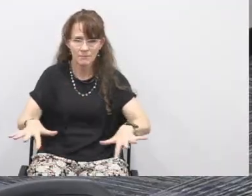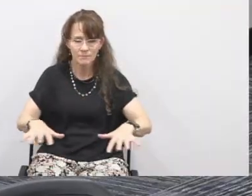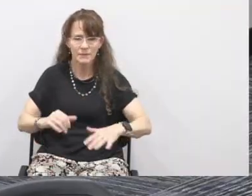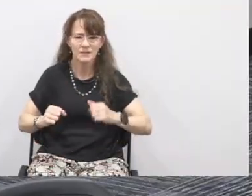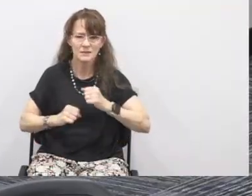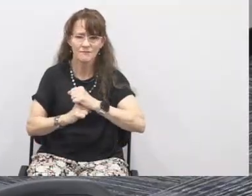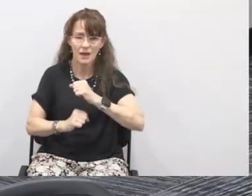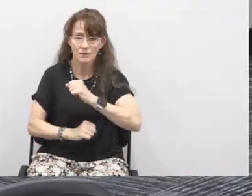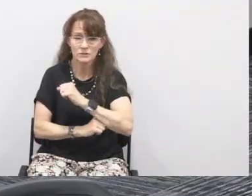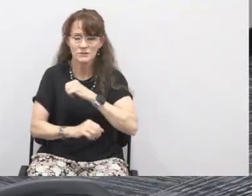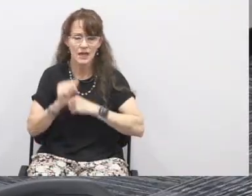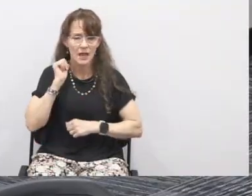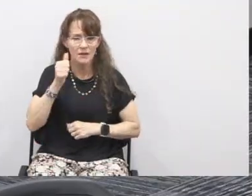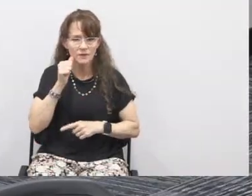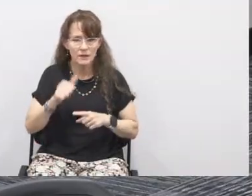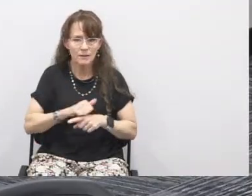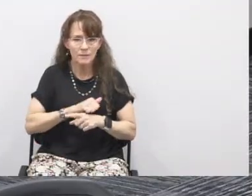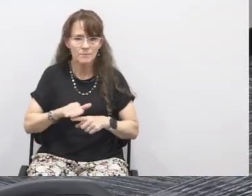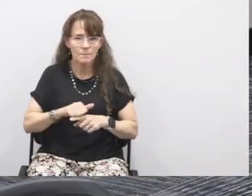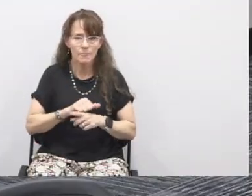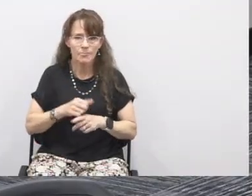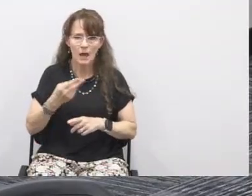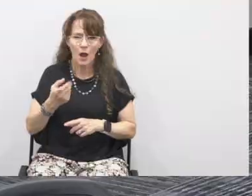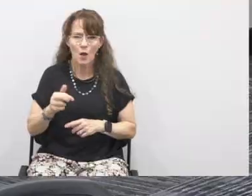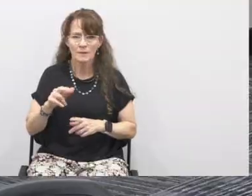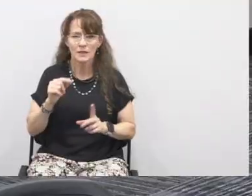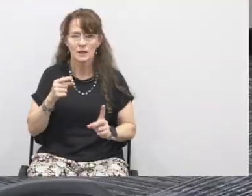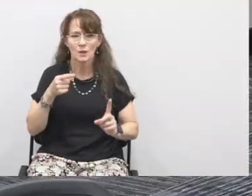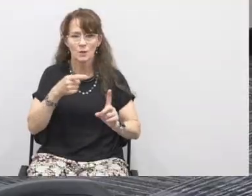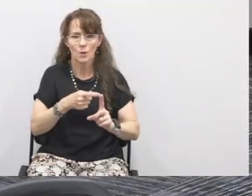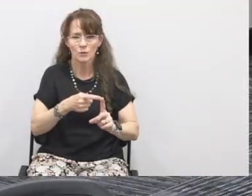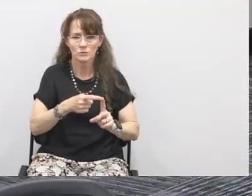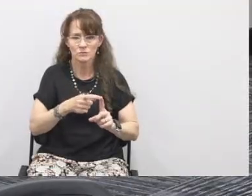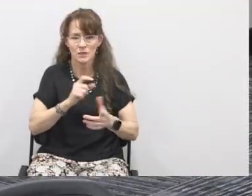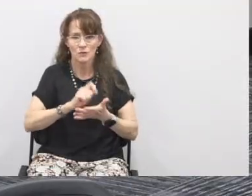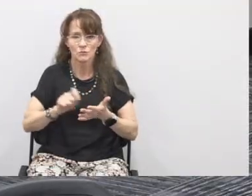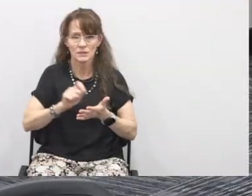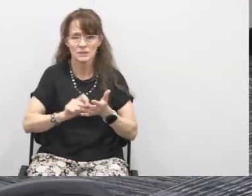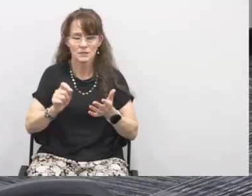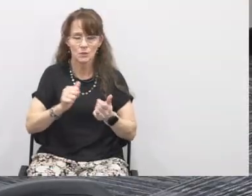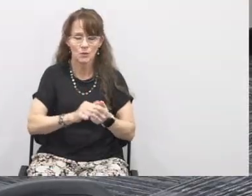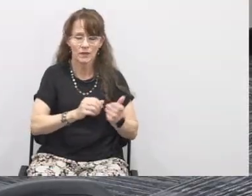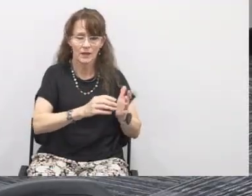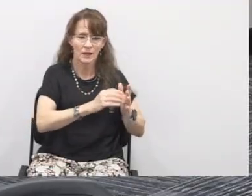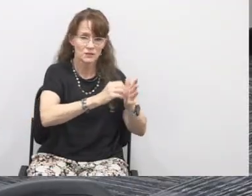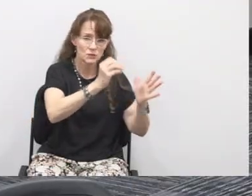everyday practices of Harmony goals, which are co-constructed with students and teachers